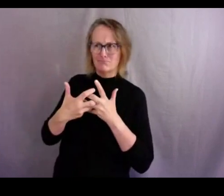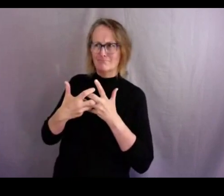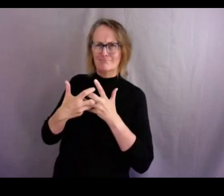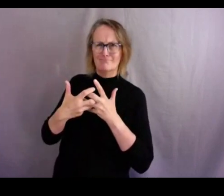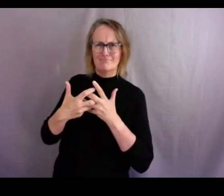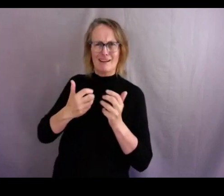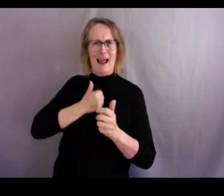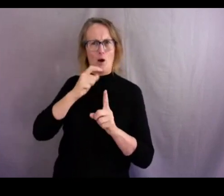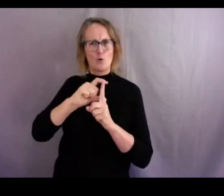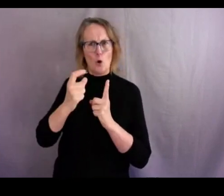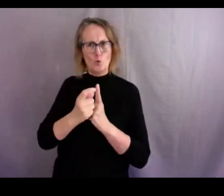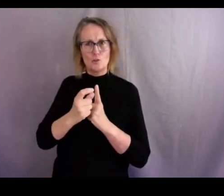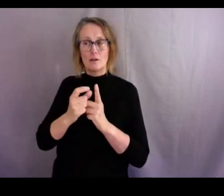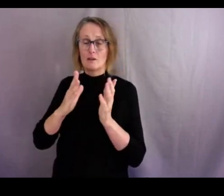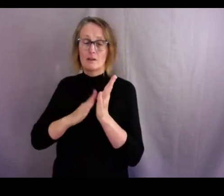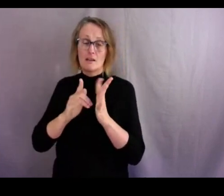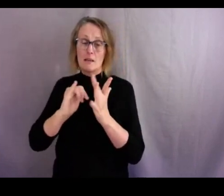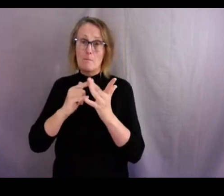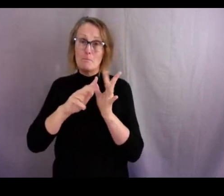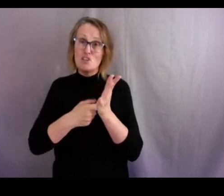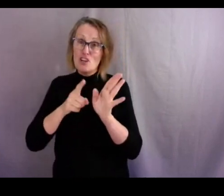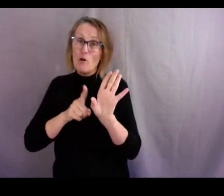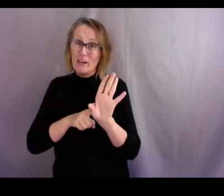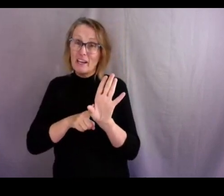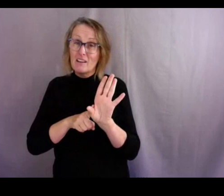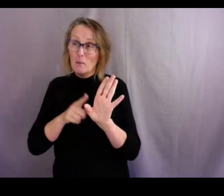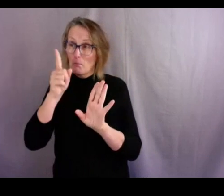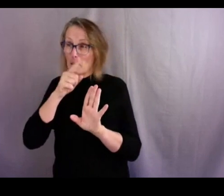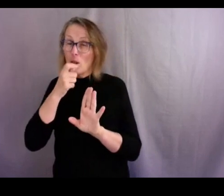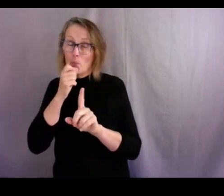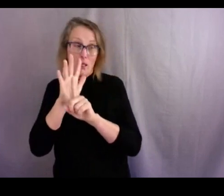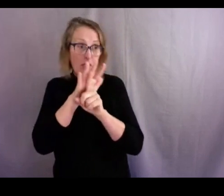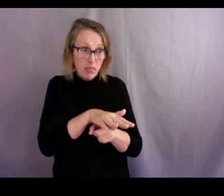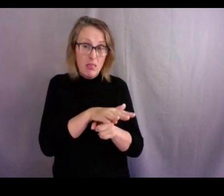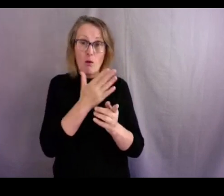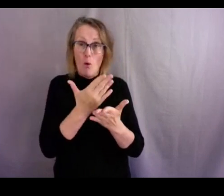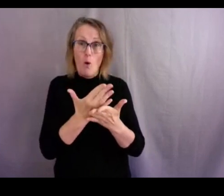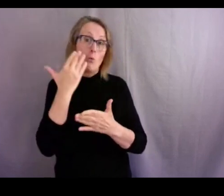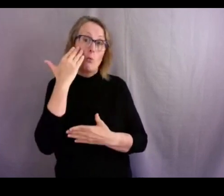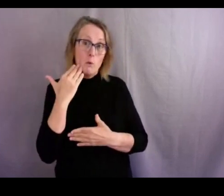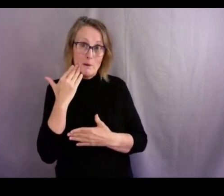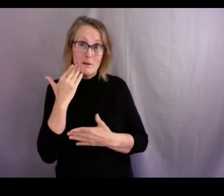and then exploited by Gauguin. The.... Gauguin's exploitation is represented as a sequel